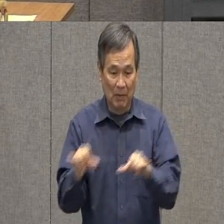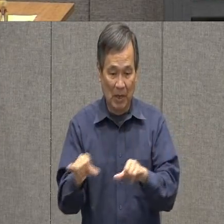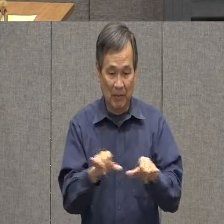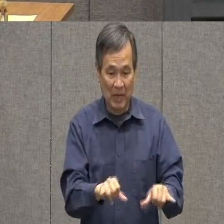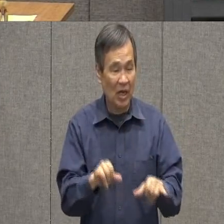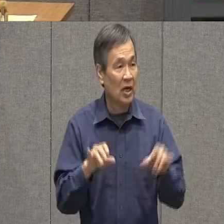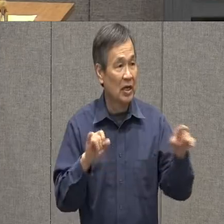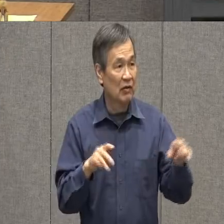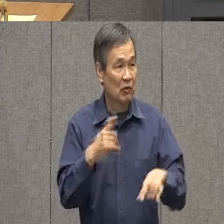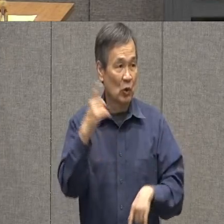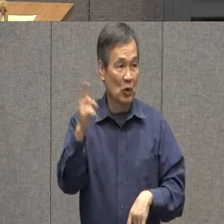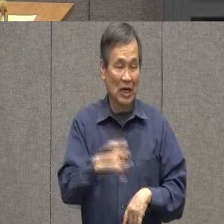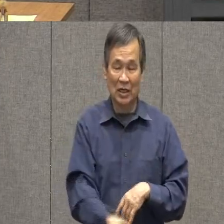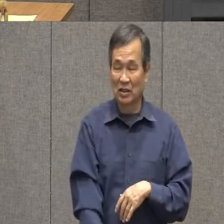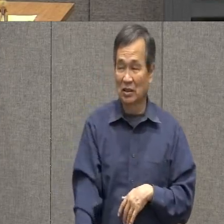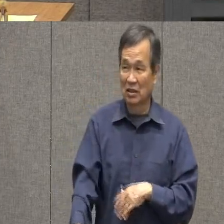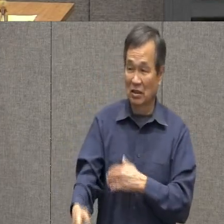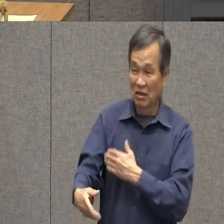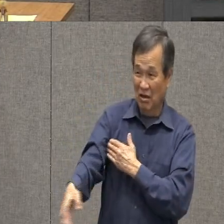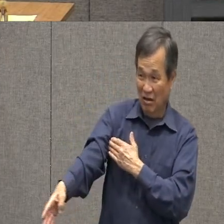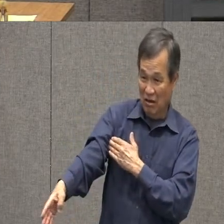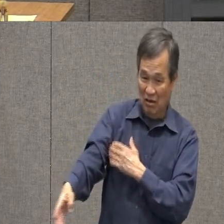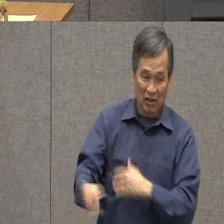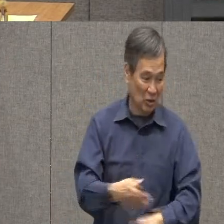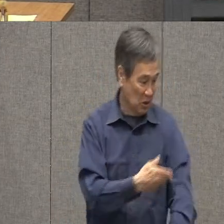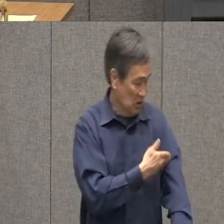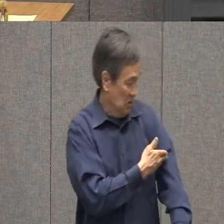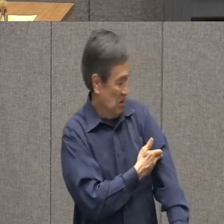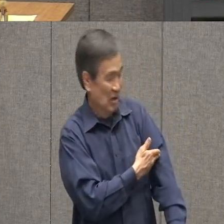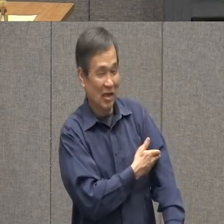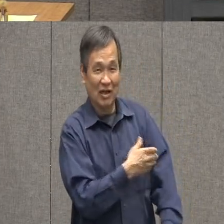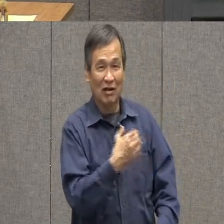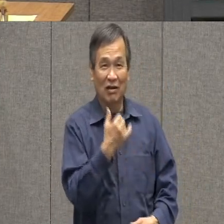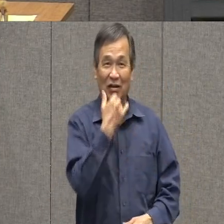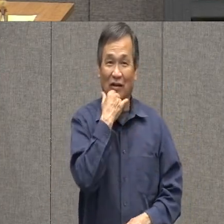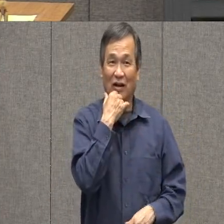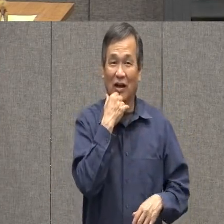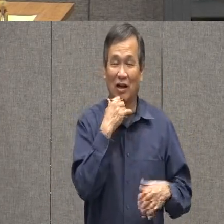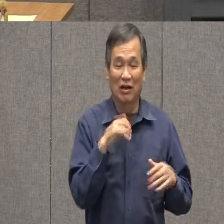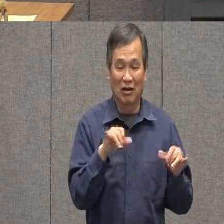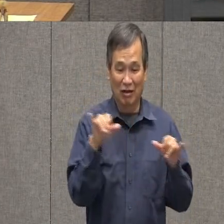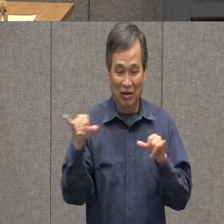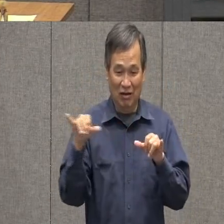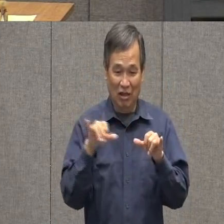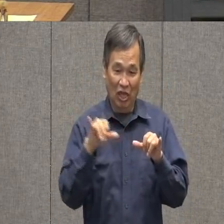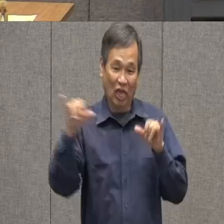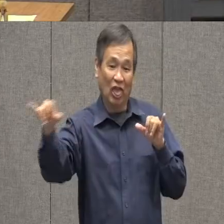and the other one this long, that's not proportionate. And by starting with lines,